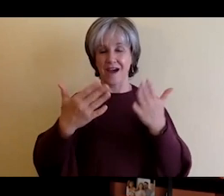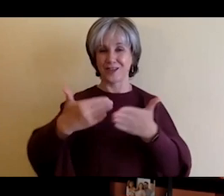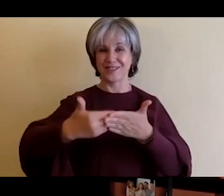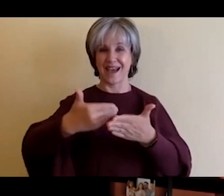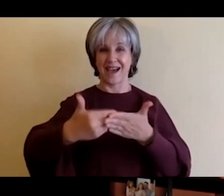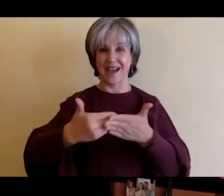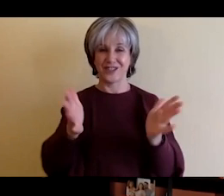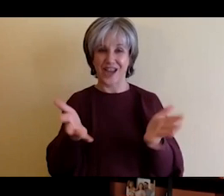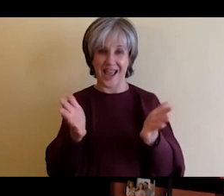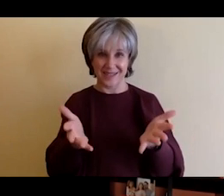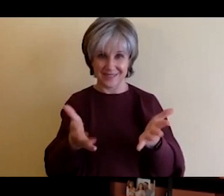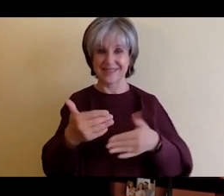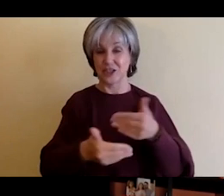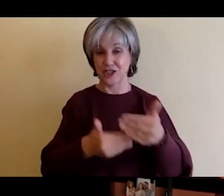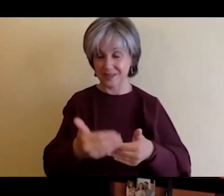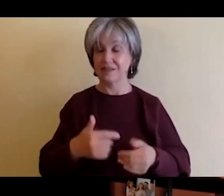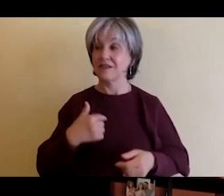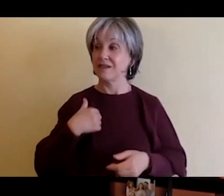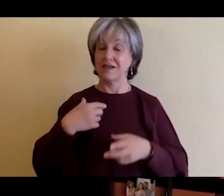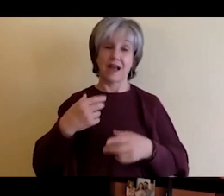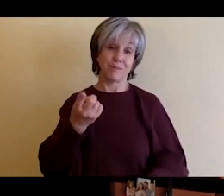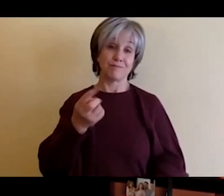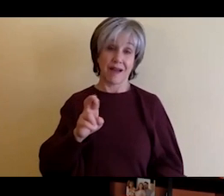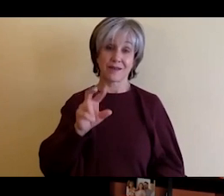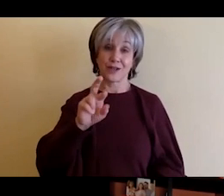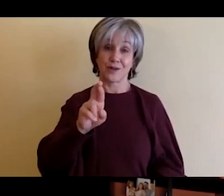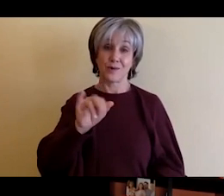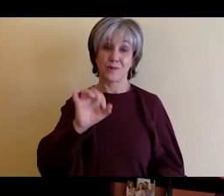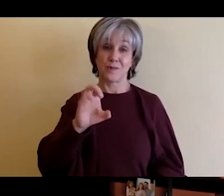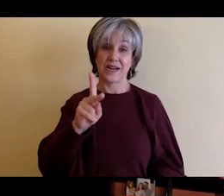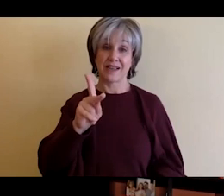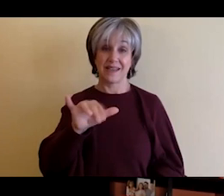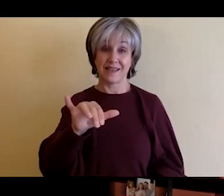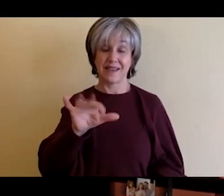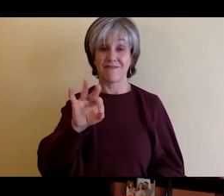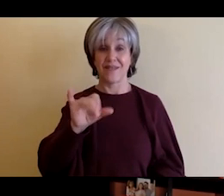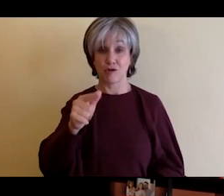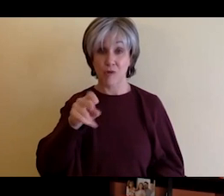the undergraduate program in Motion Picture Science at the College of Art and Design in the School of Film and Animation